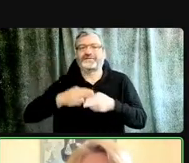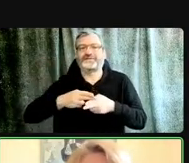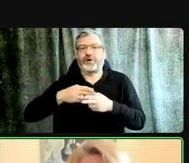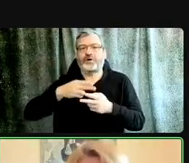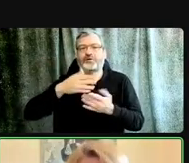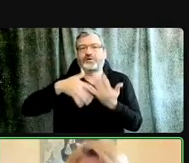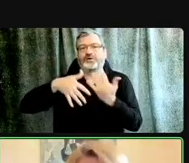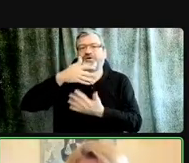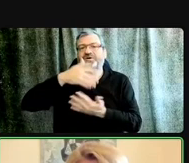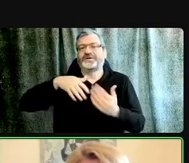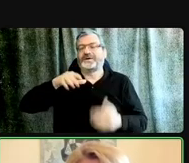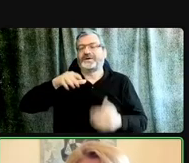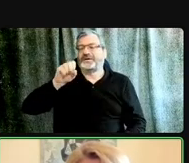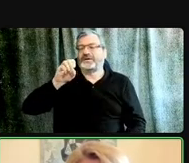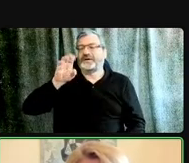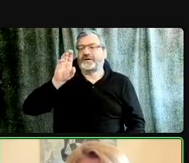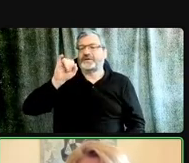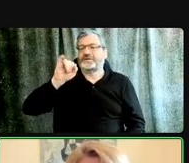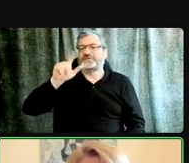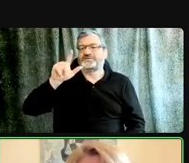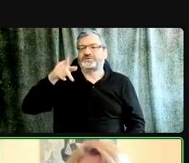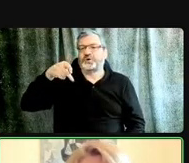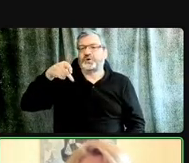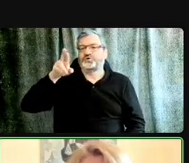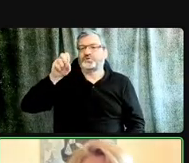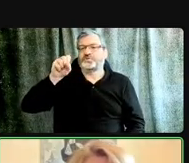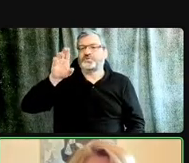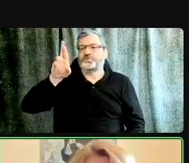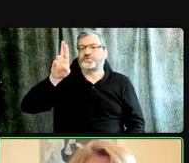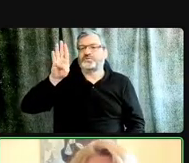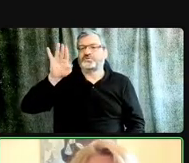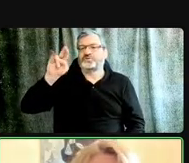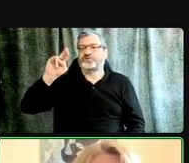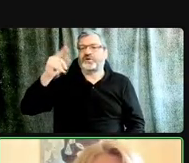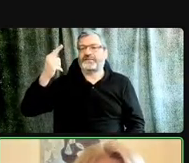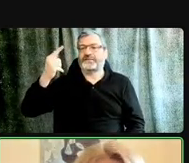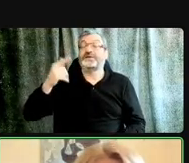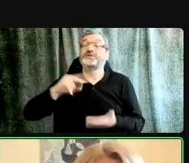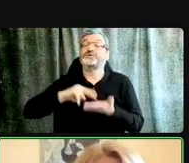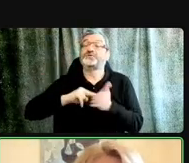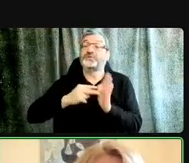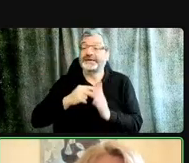which allows physicians and therapists to prescribe visits to not only museums,